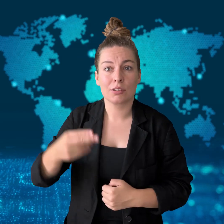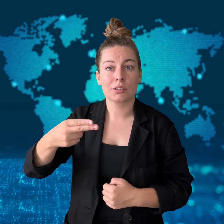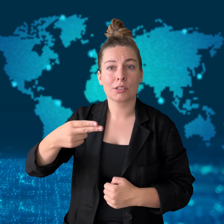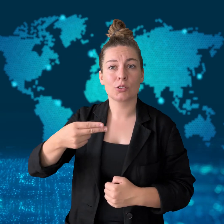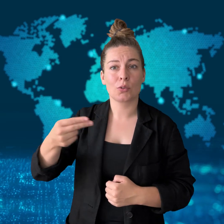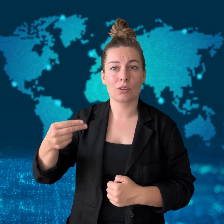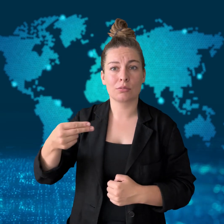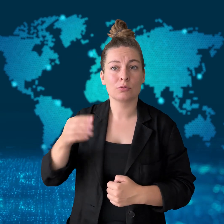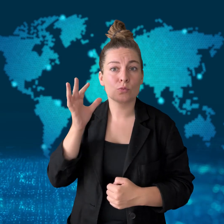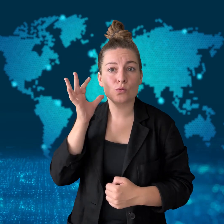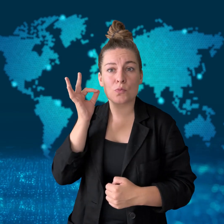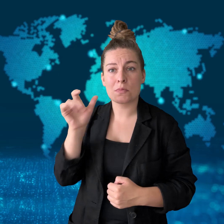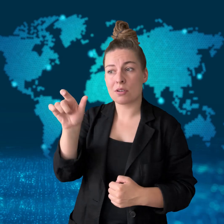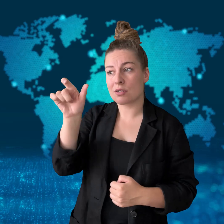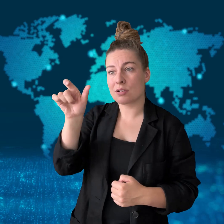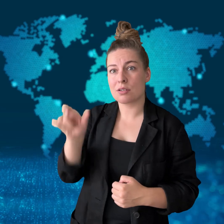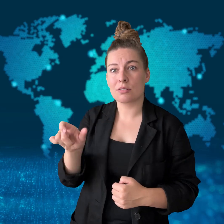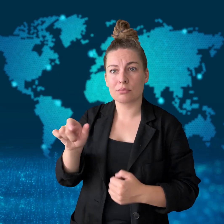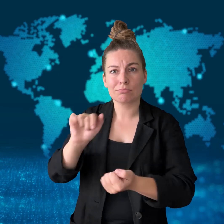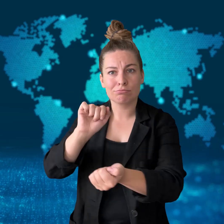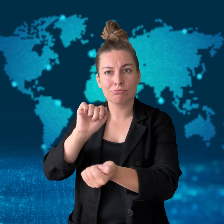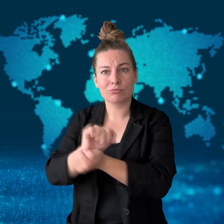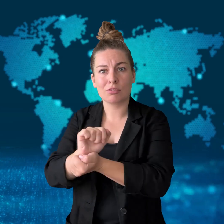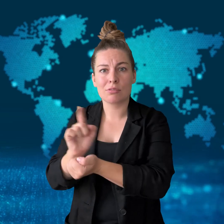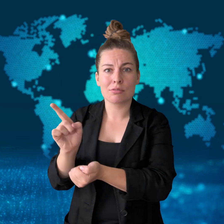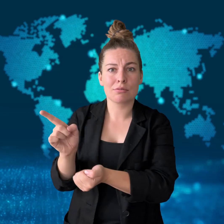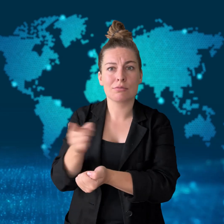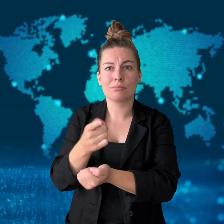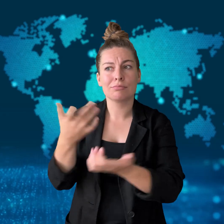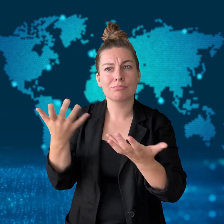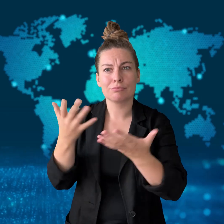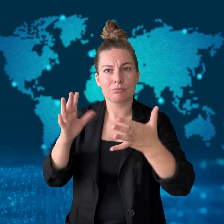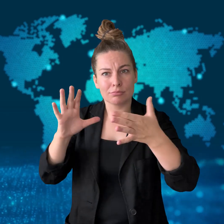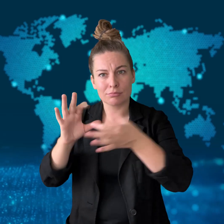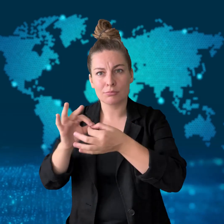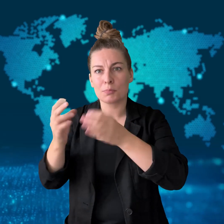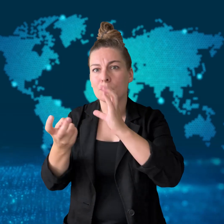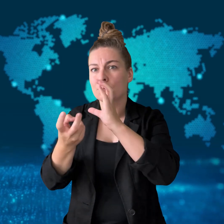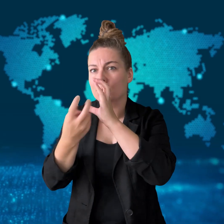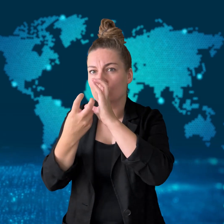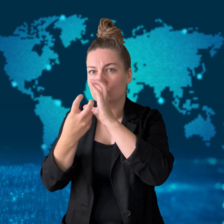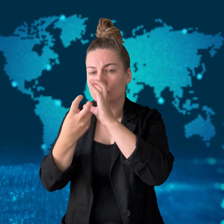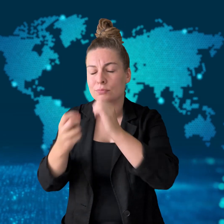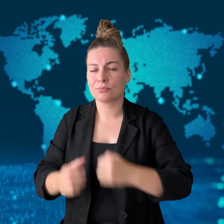Woman jailed for pork